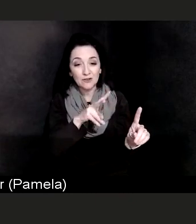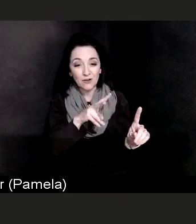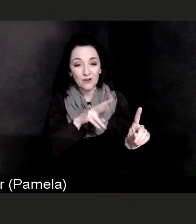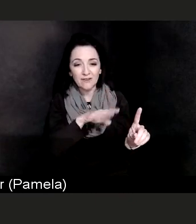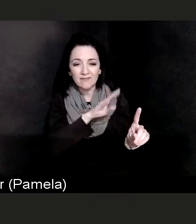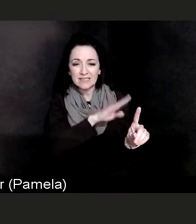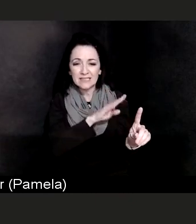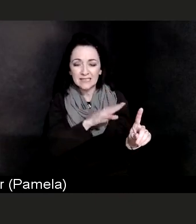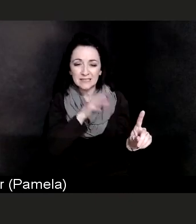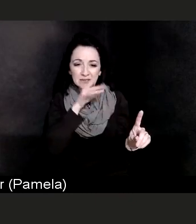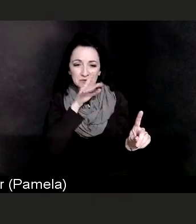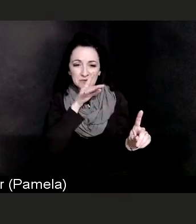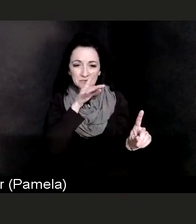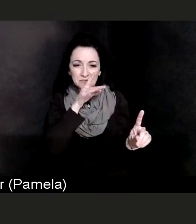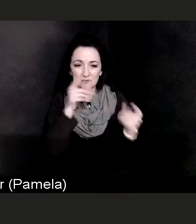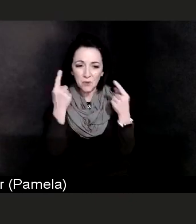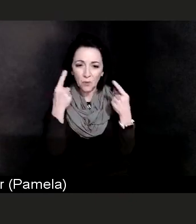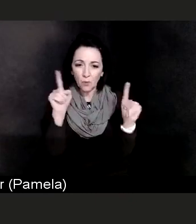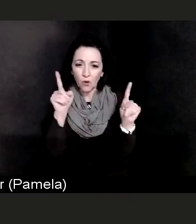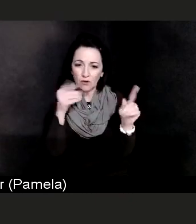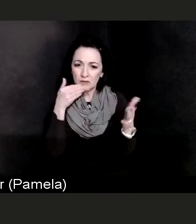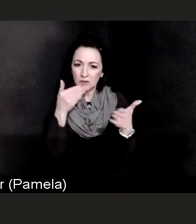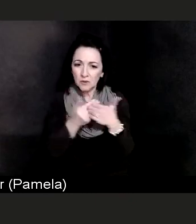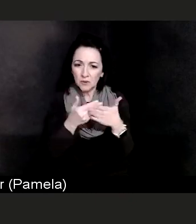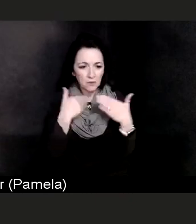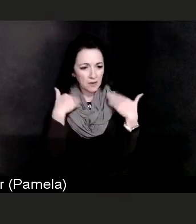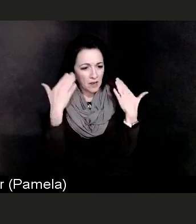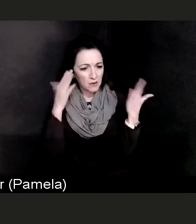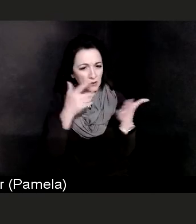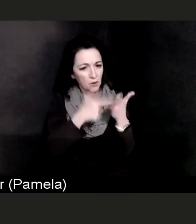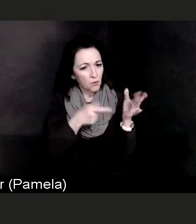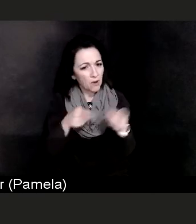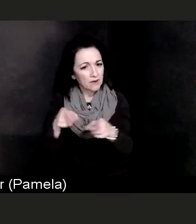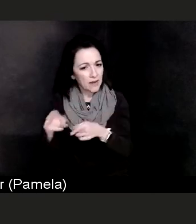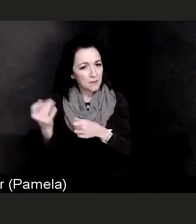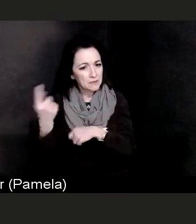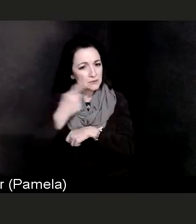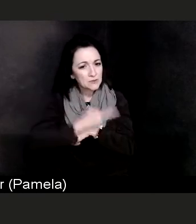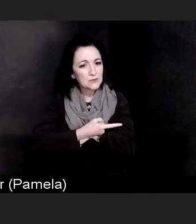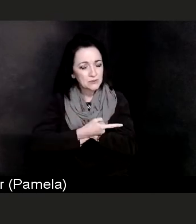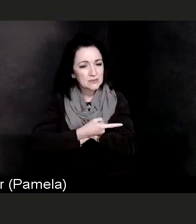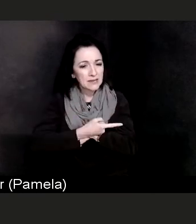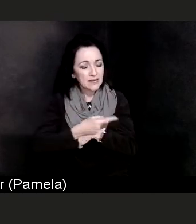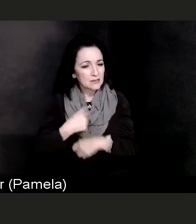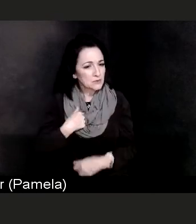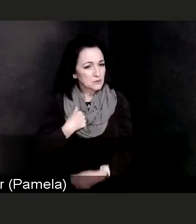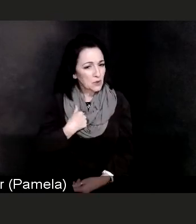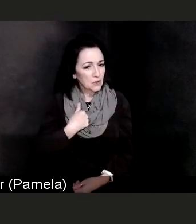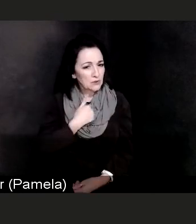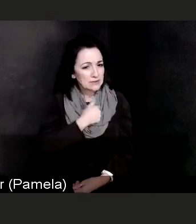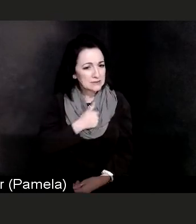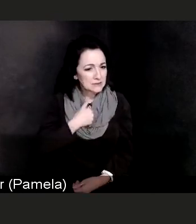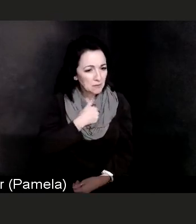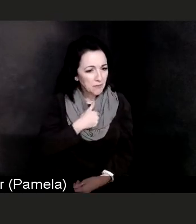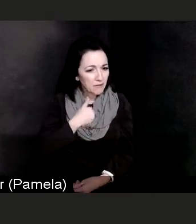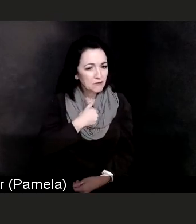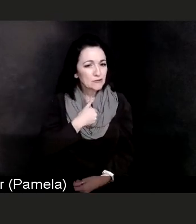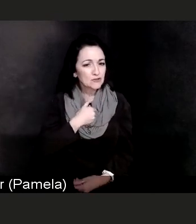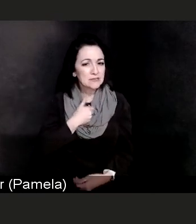I don't know what happened today. So I apologize for the fact that there was a little bit